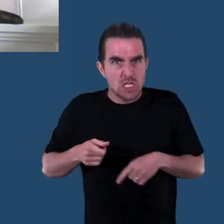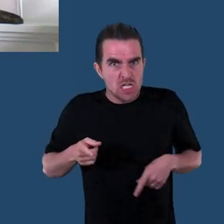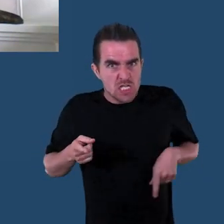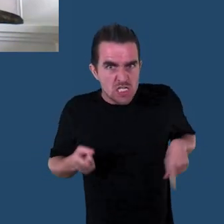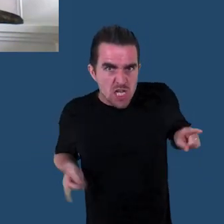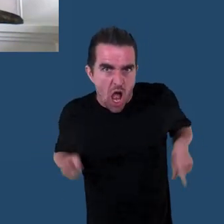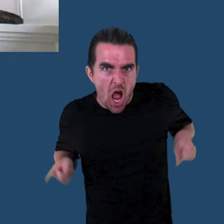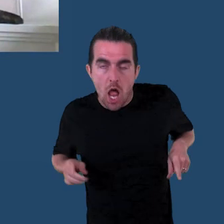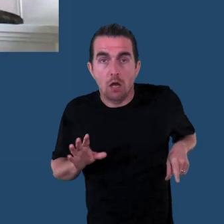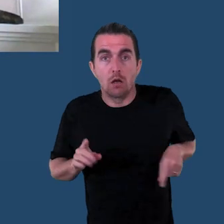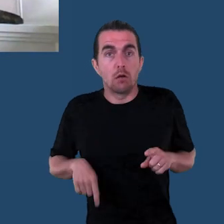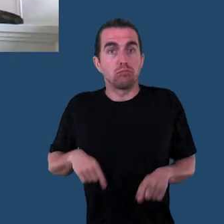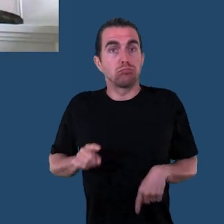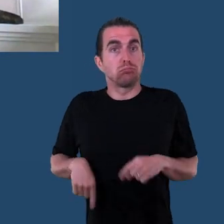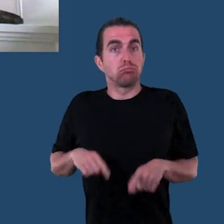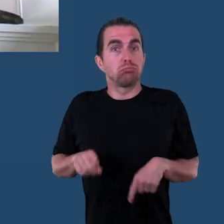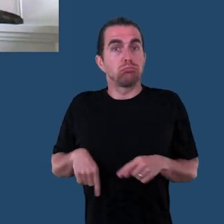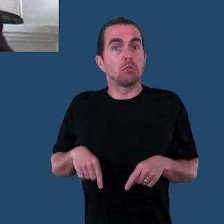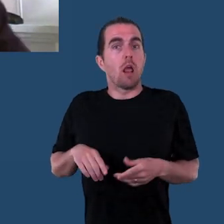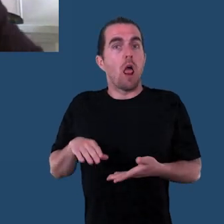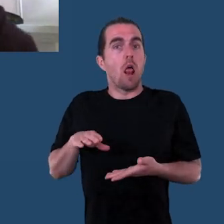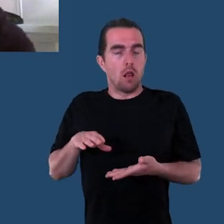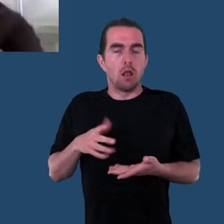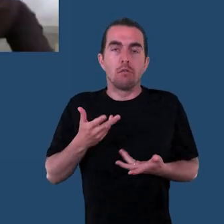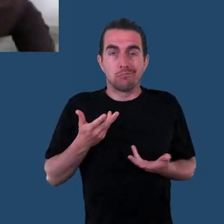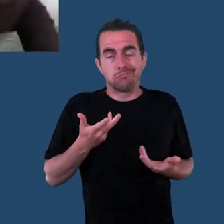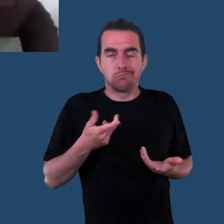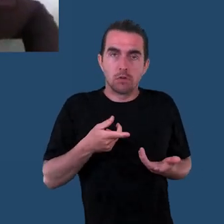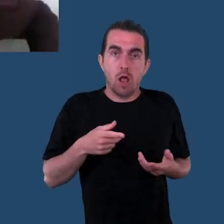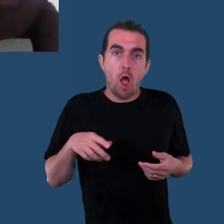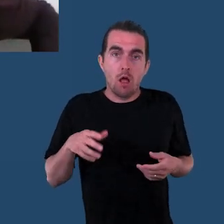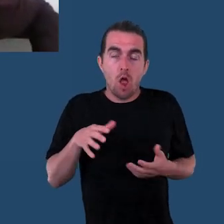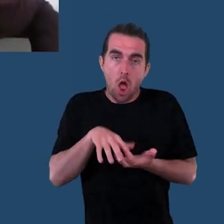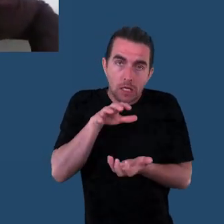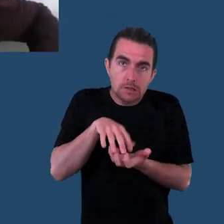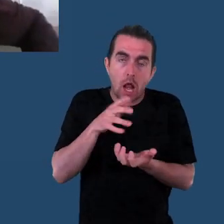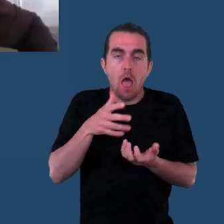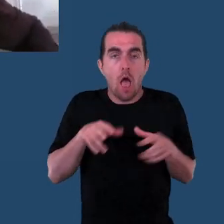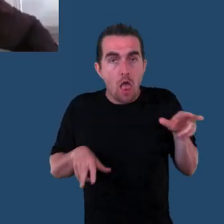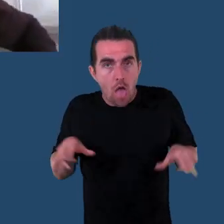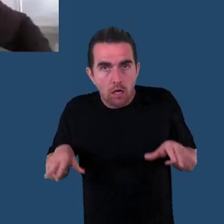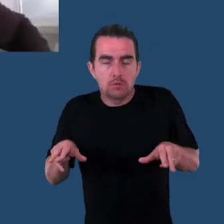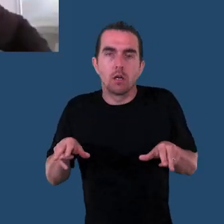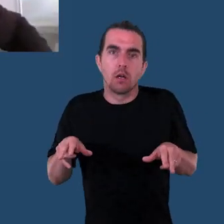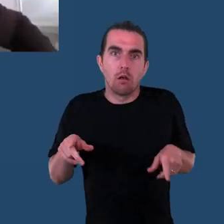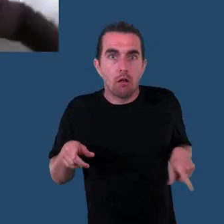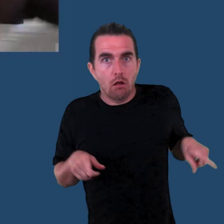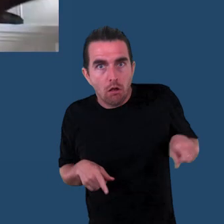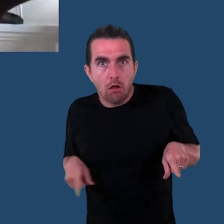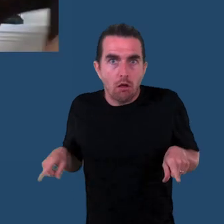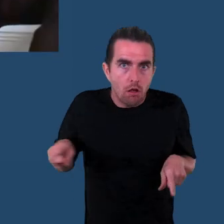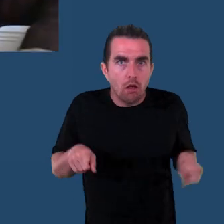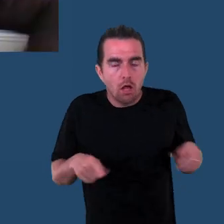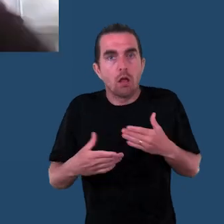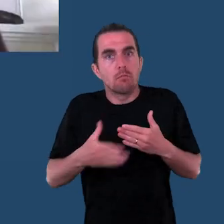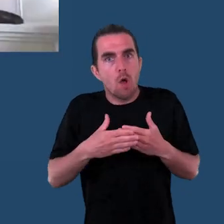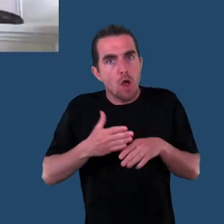to move your legs backwards and forwards, as opposed to, like I said, with crocodiles and lizards, when they're moving them around from side to side.